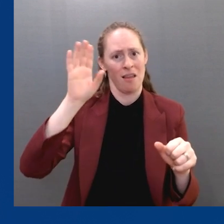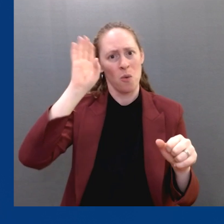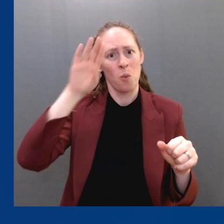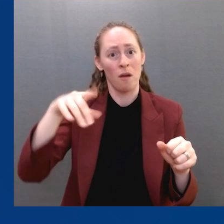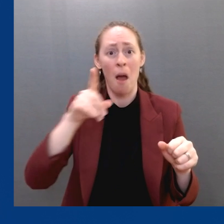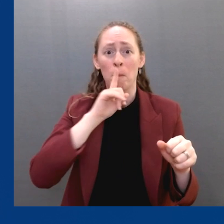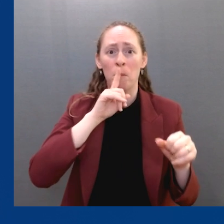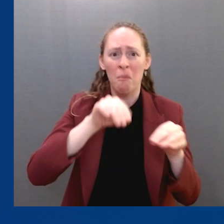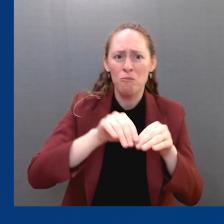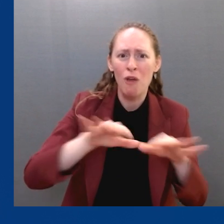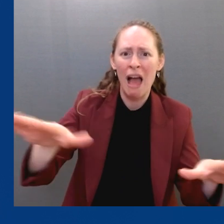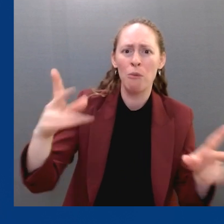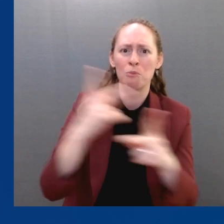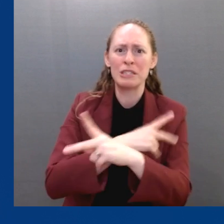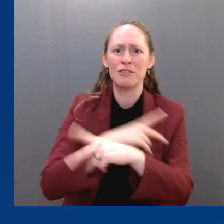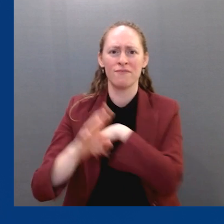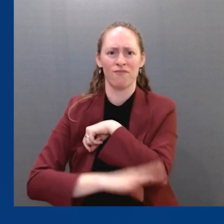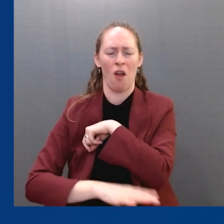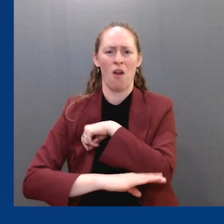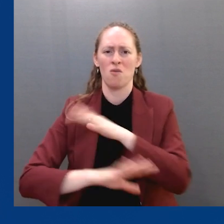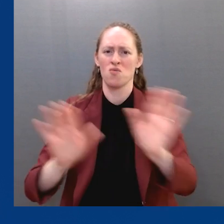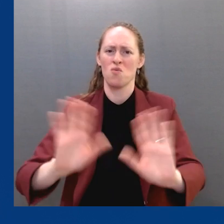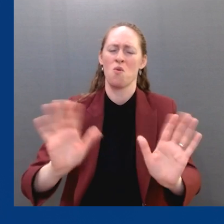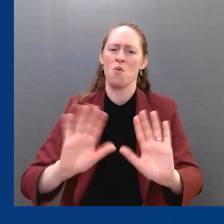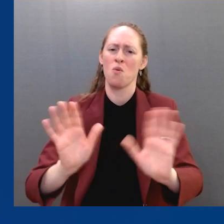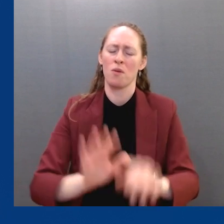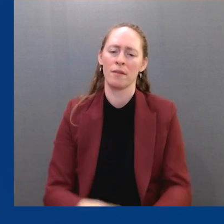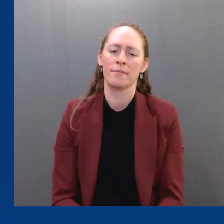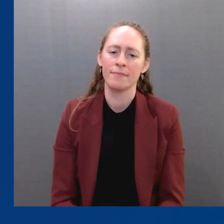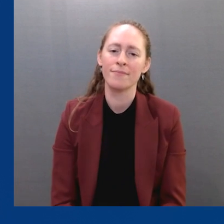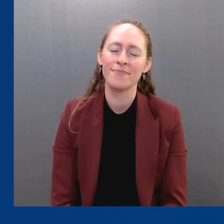have as much protection as they can right now. Of course, there are many other things as doctors